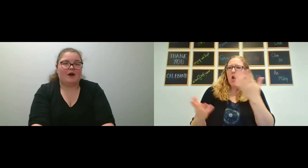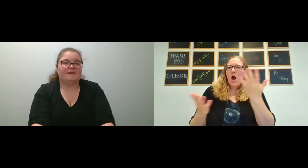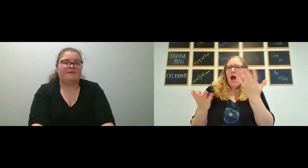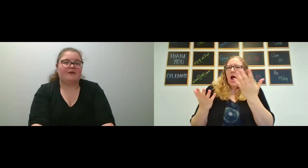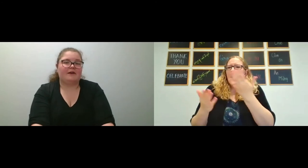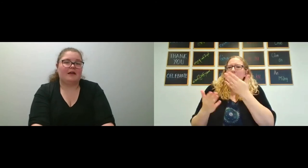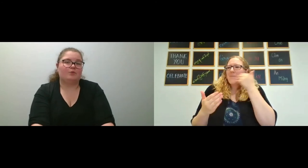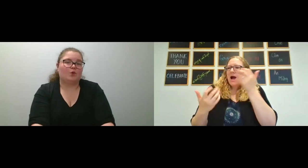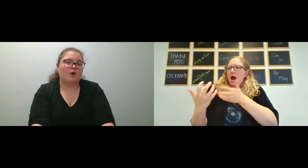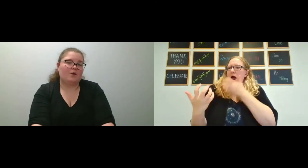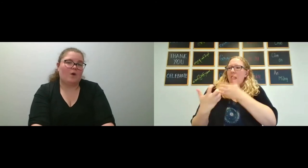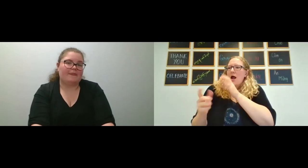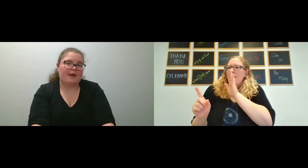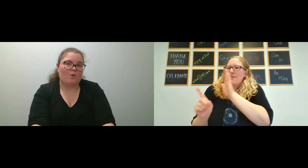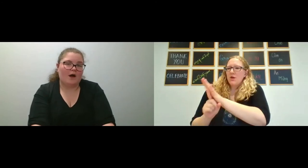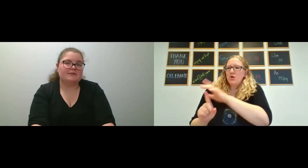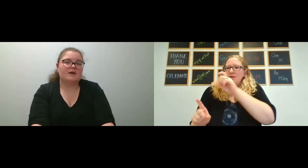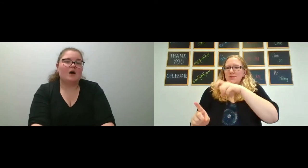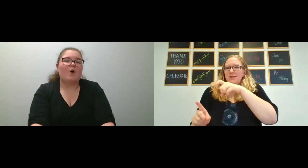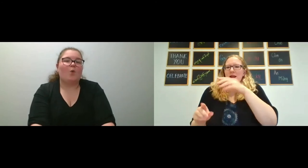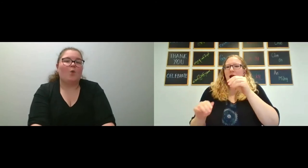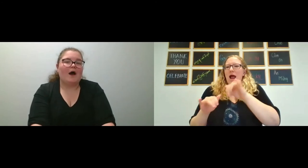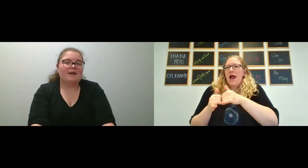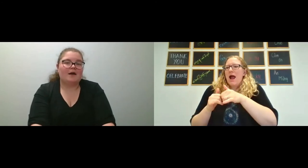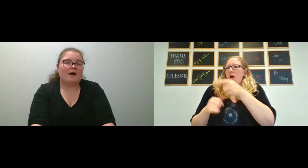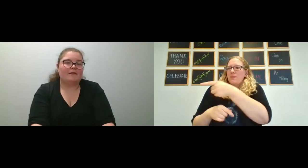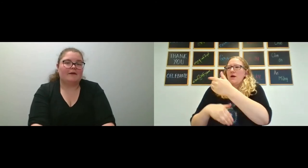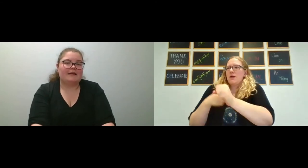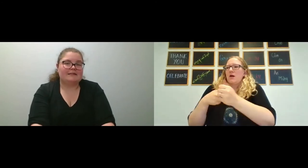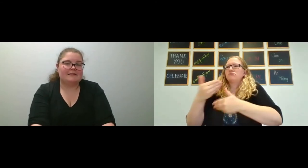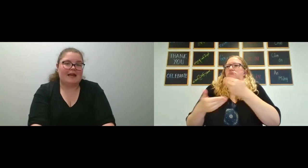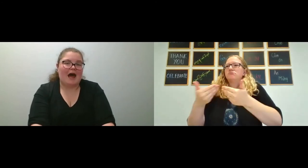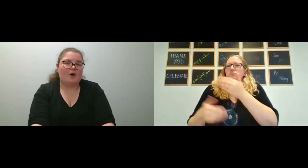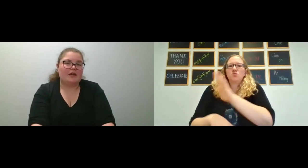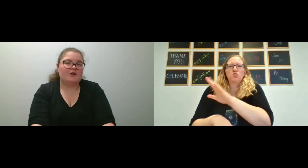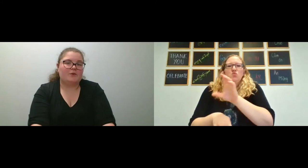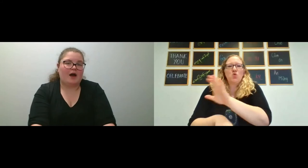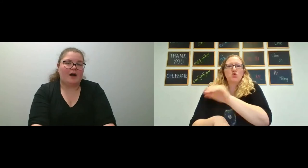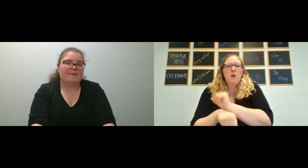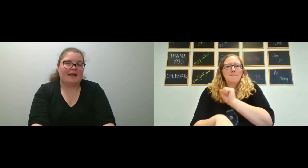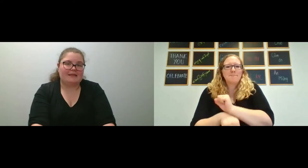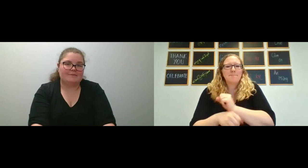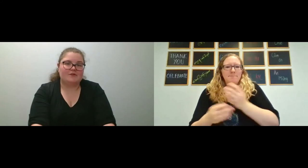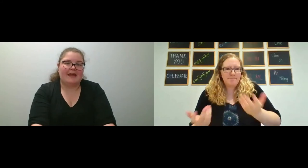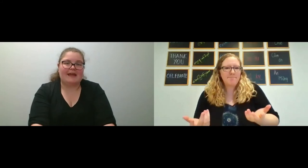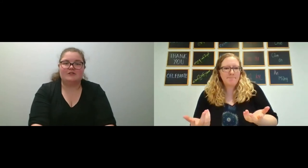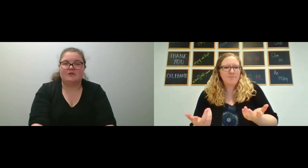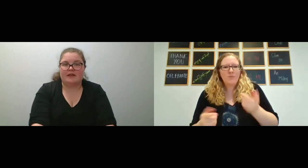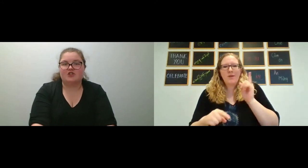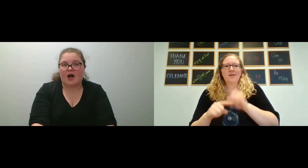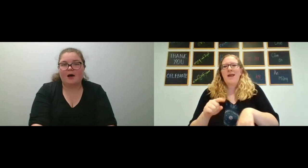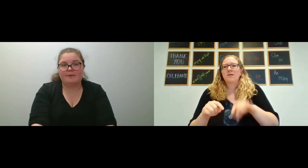and hard of hearing employee, what they want, what are their needs and how can you accommodate them so they can do their job.